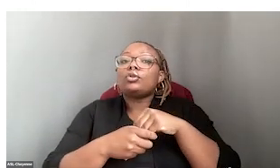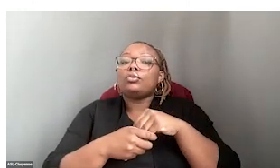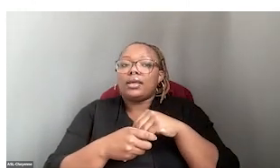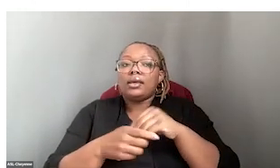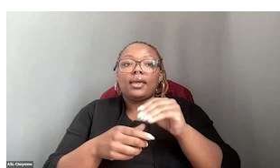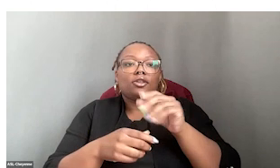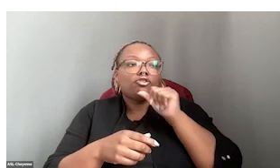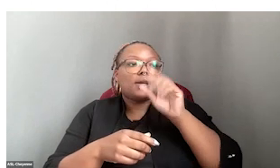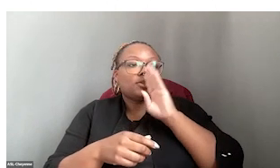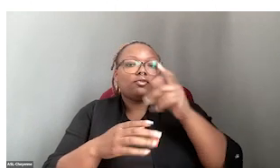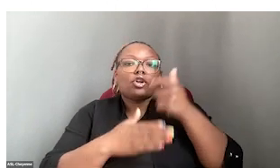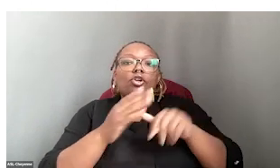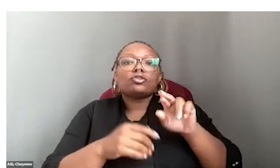Entertainment; we have said this one a lot.